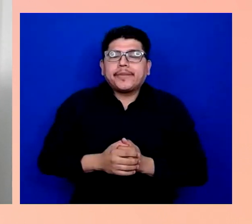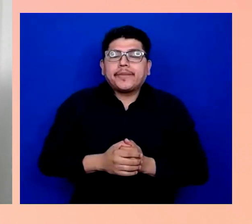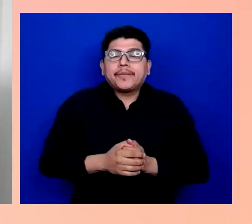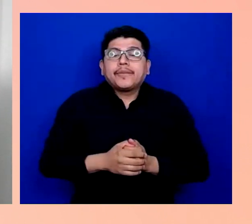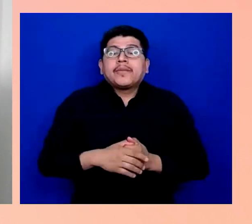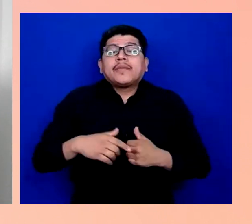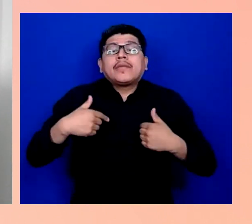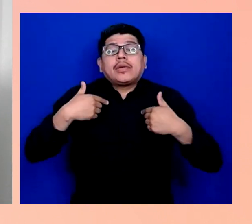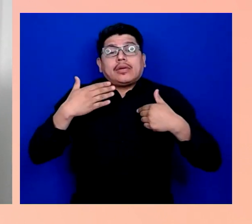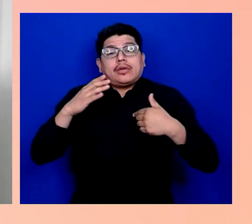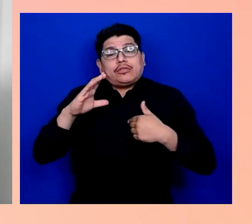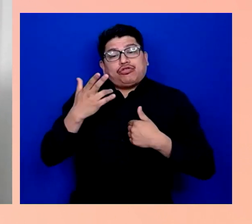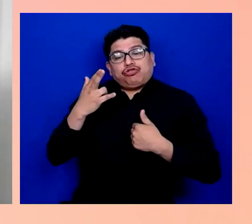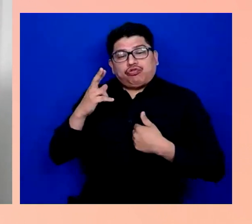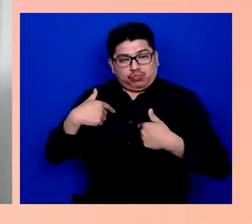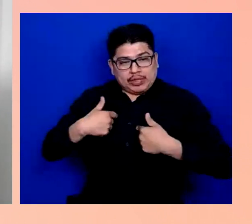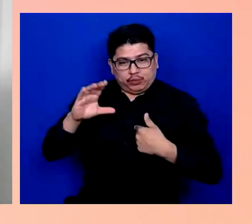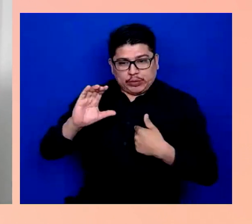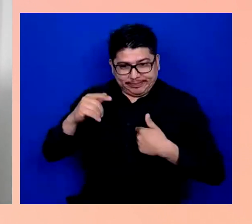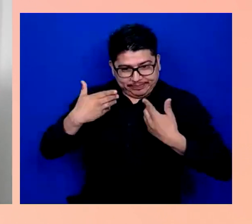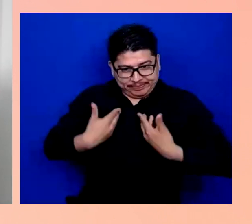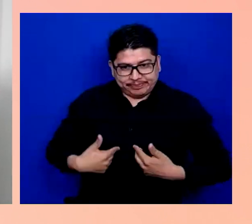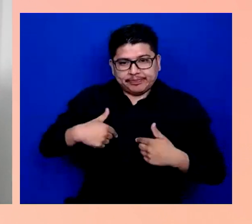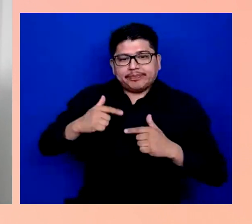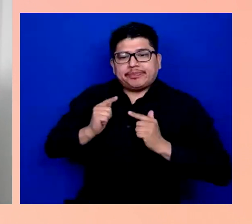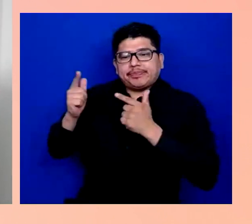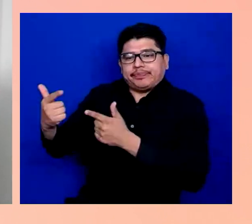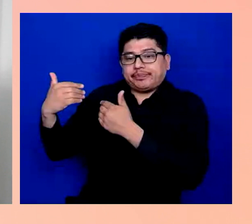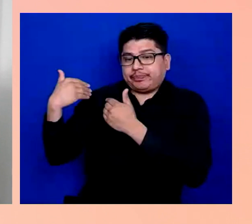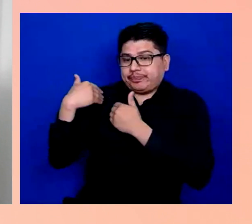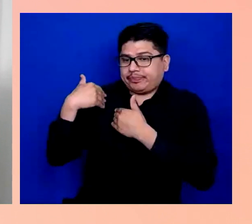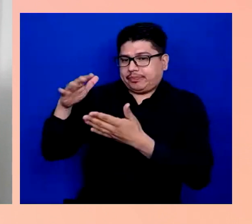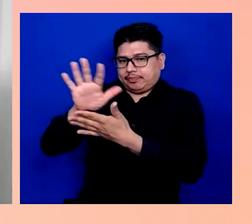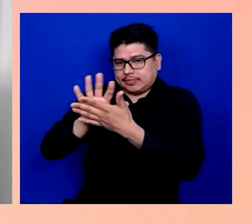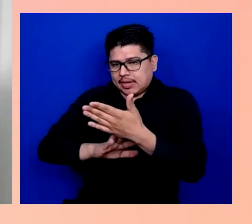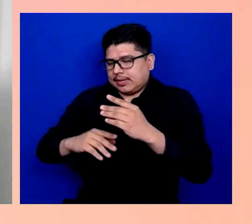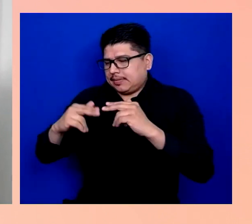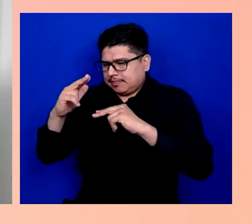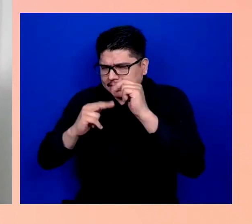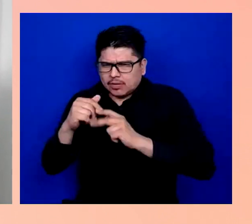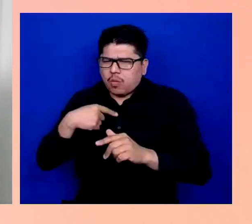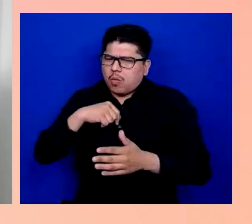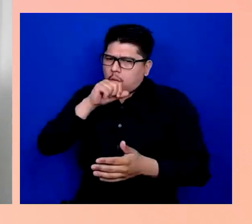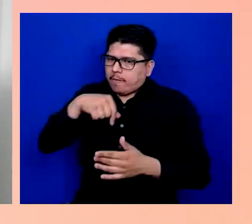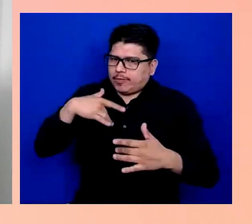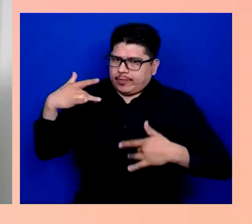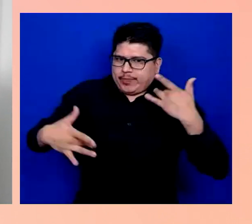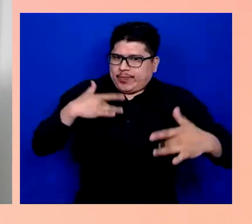Really love that quote and so excited to be such a instrumental quote in the toolkit itself.